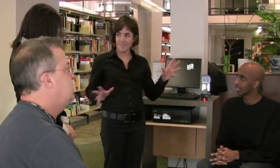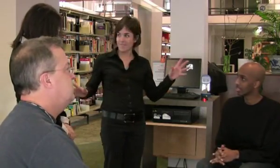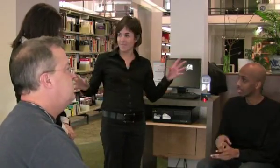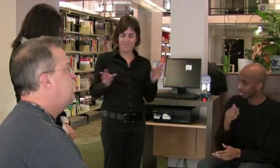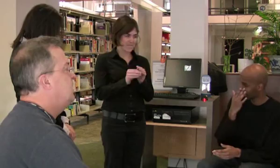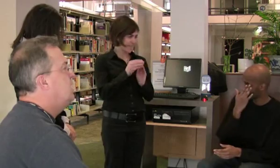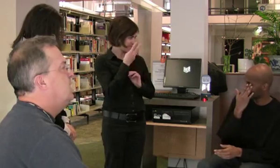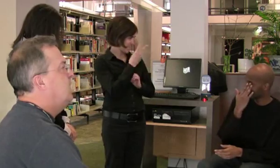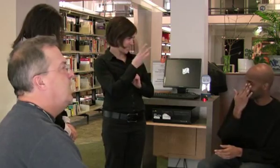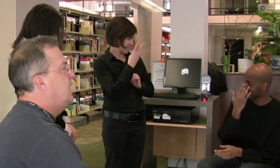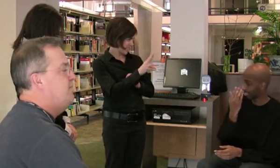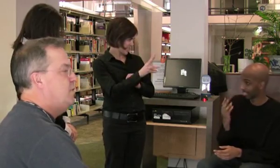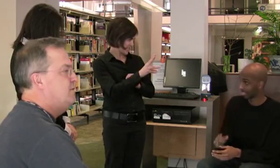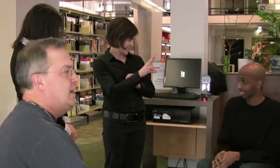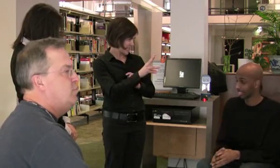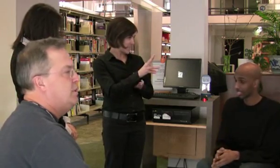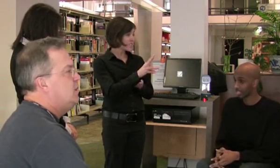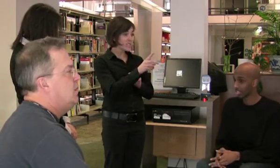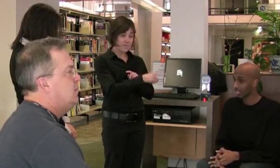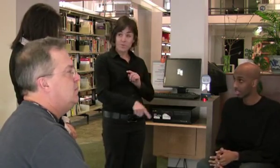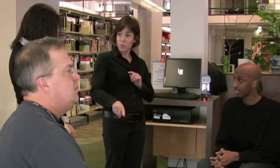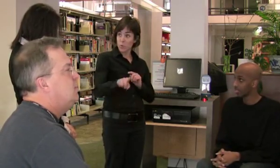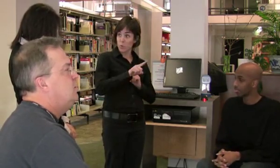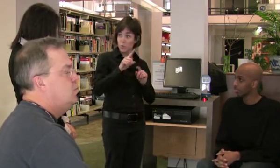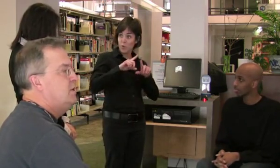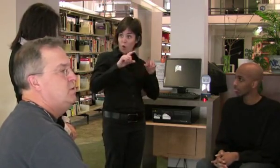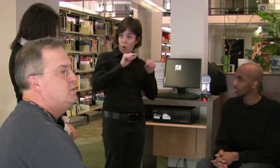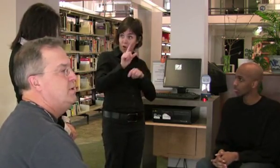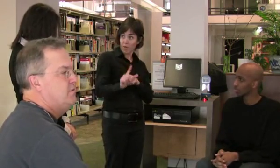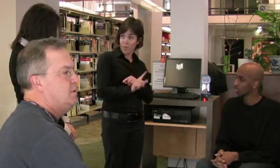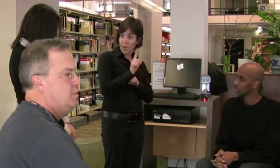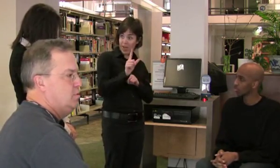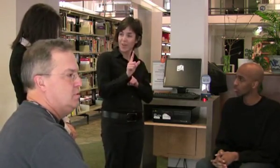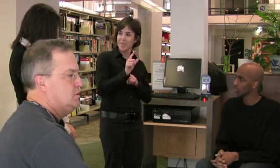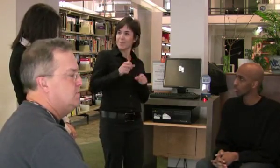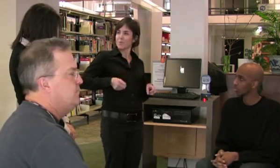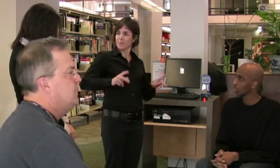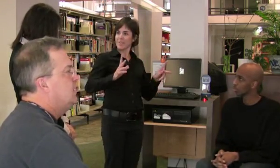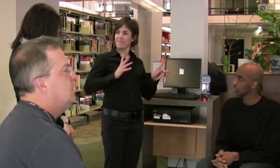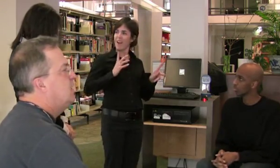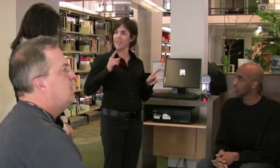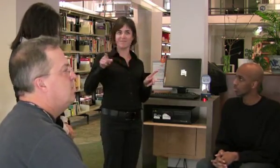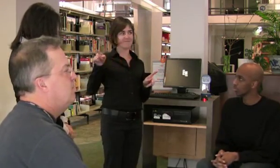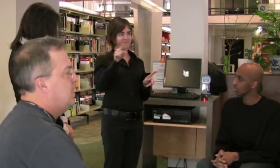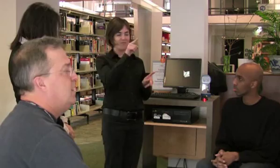We have 16 computers. You can use them